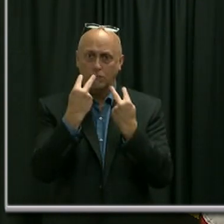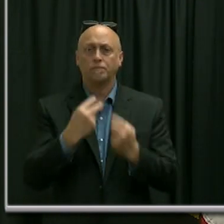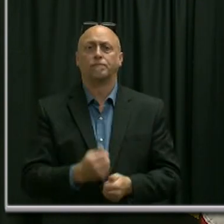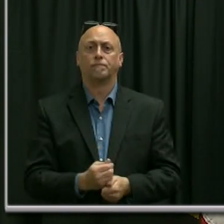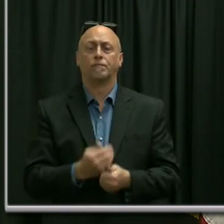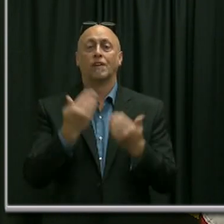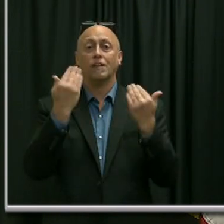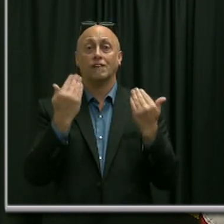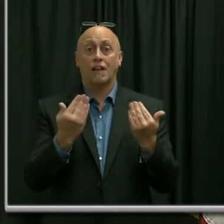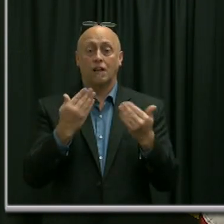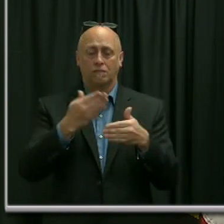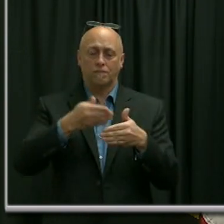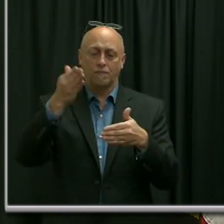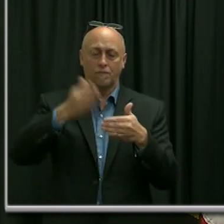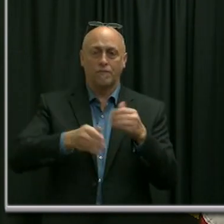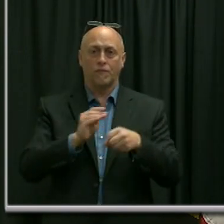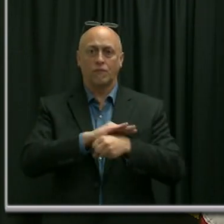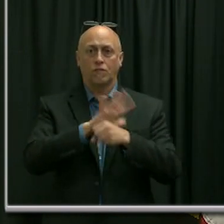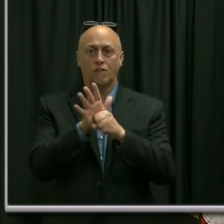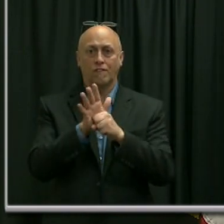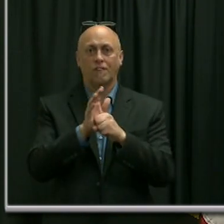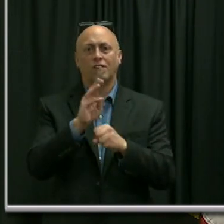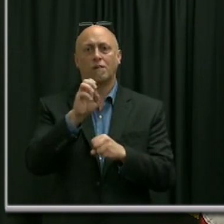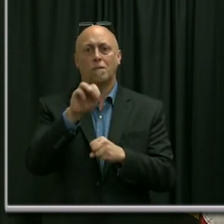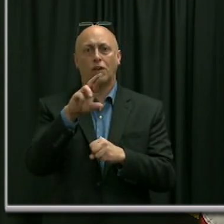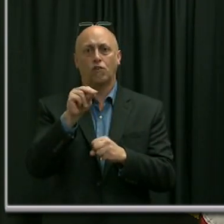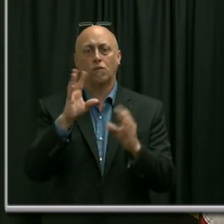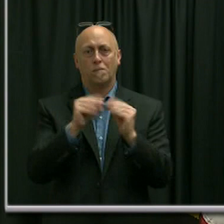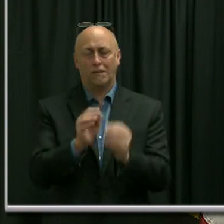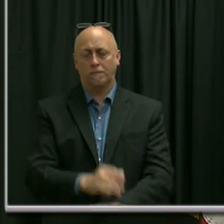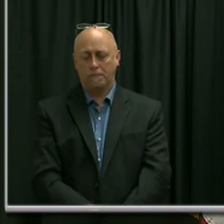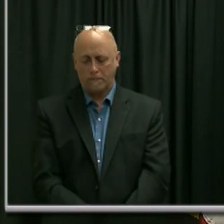EVERYONE FOR JOINING US. THIS